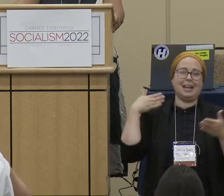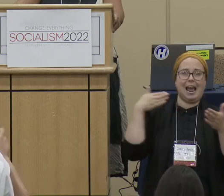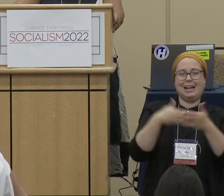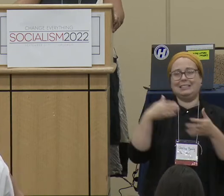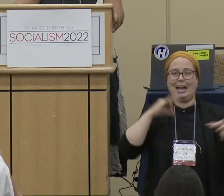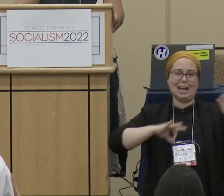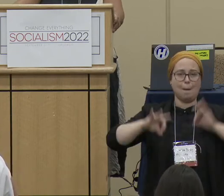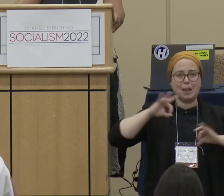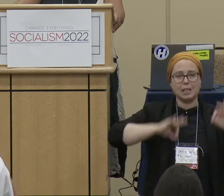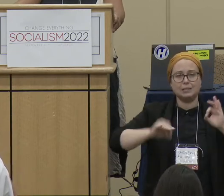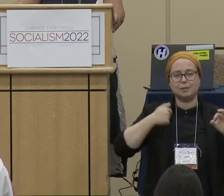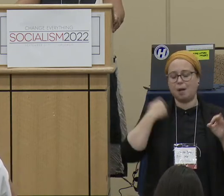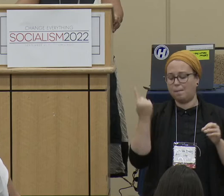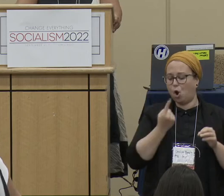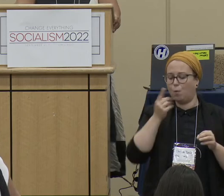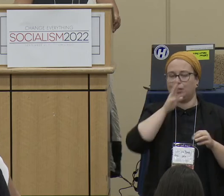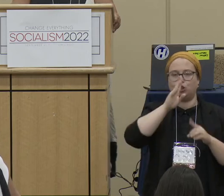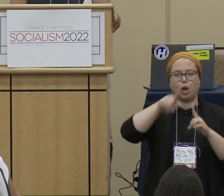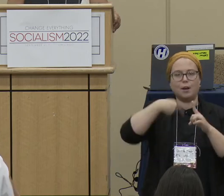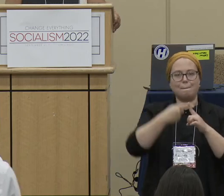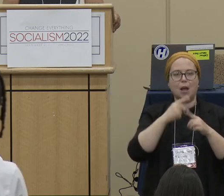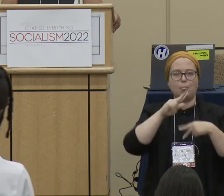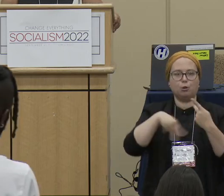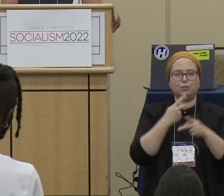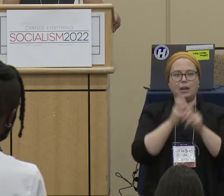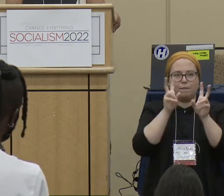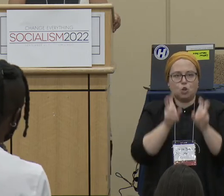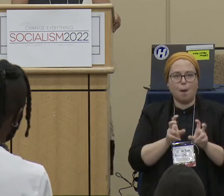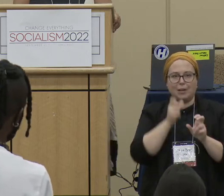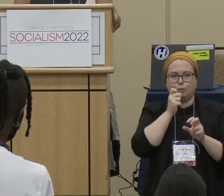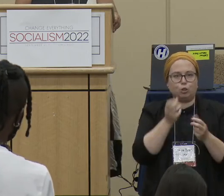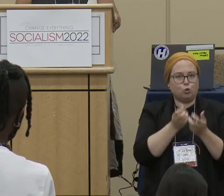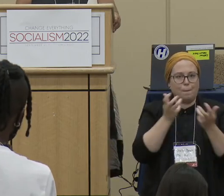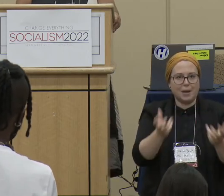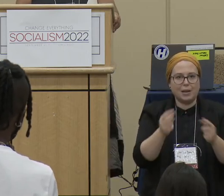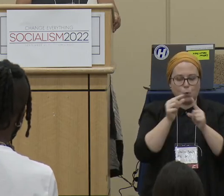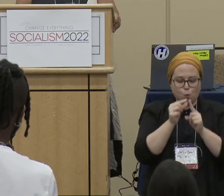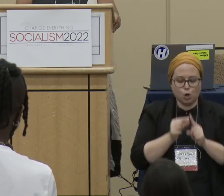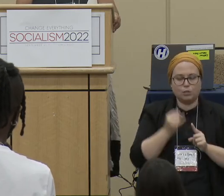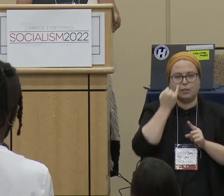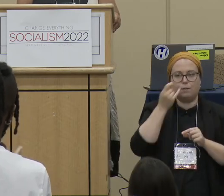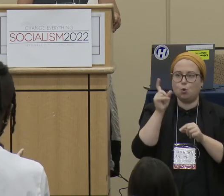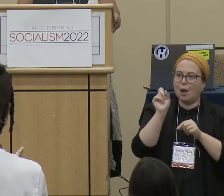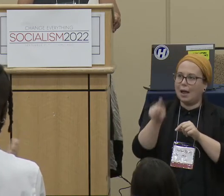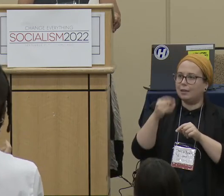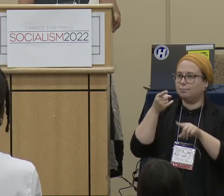other in the street and stuff like that . Me being the evangelical anticapitalism, I'm always trying to talk about